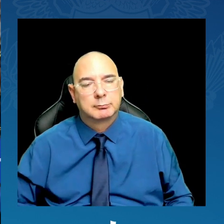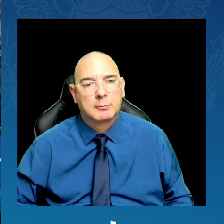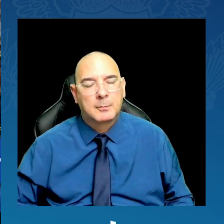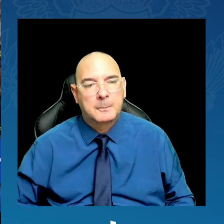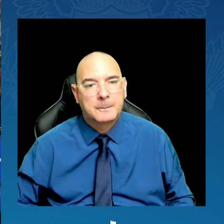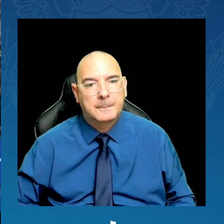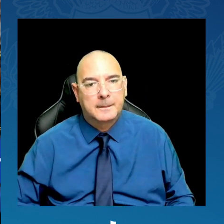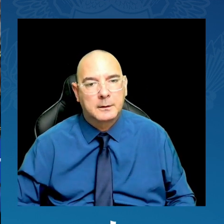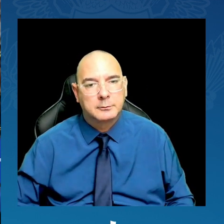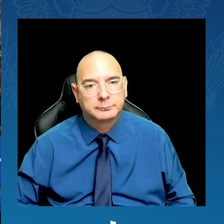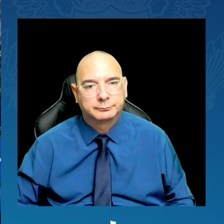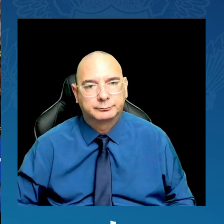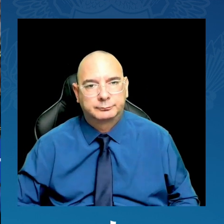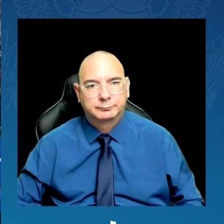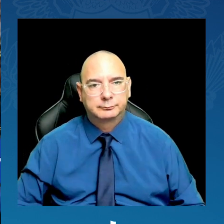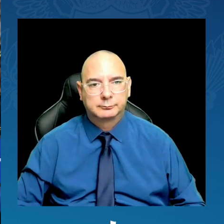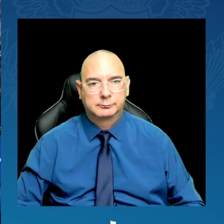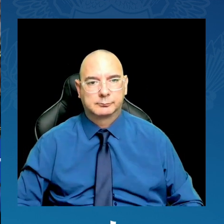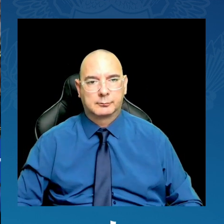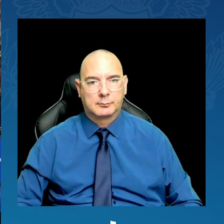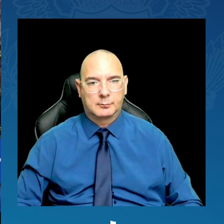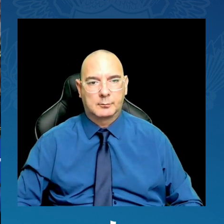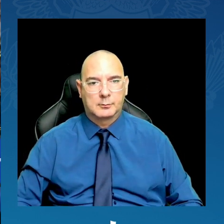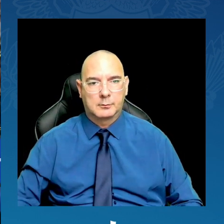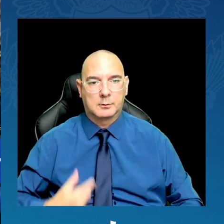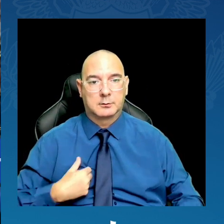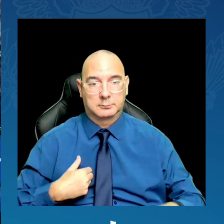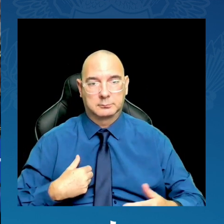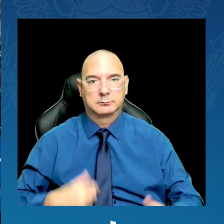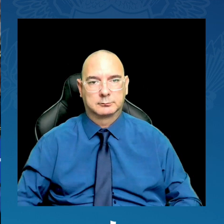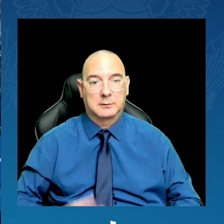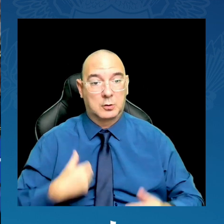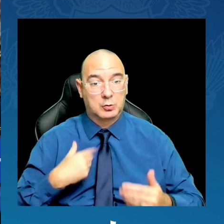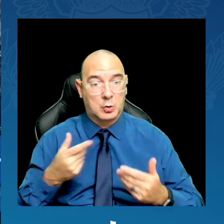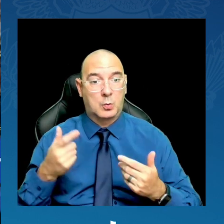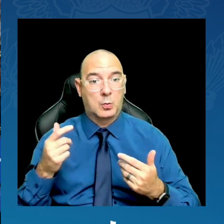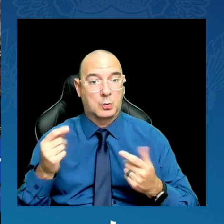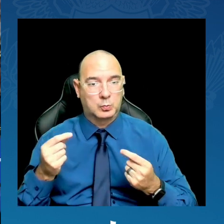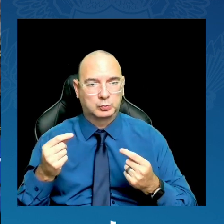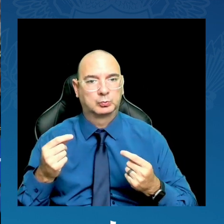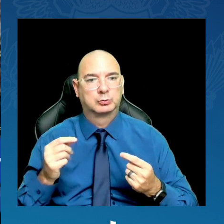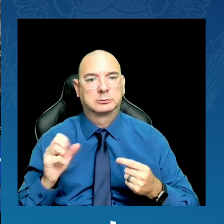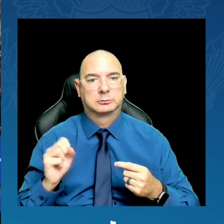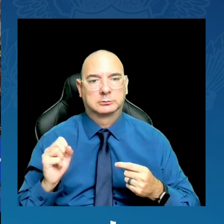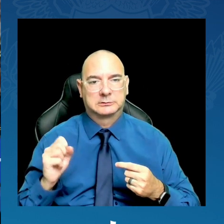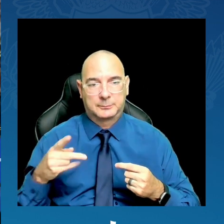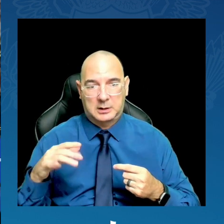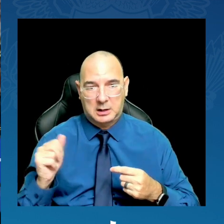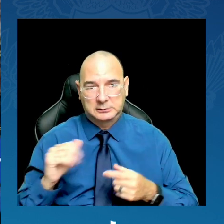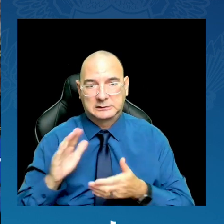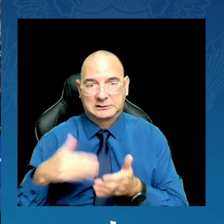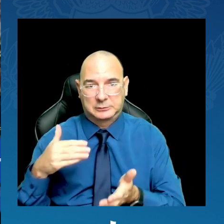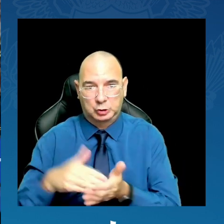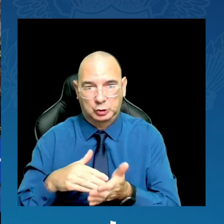I was at the Shabbos Space Center in Oakland recently and heard from our private sector folks